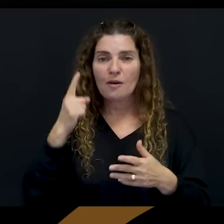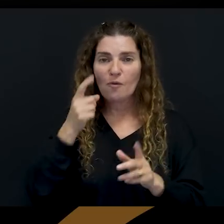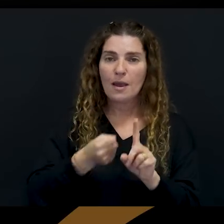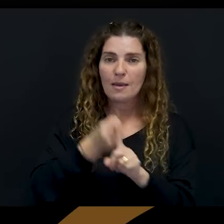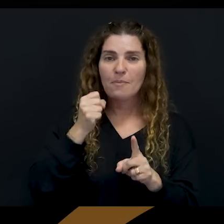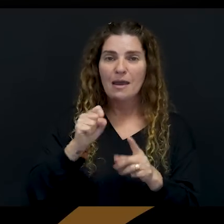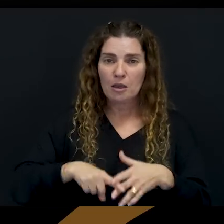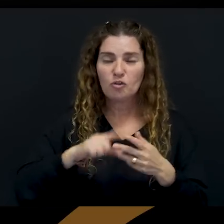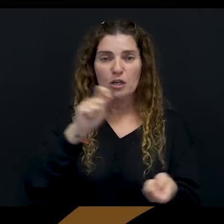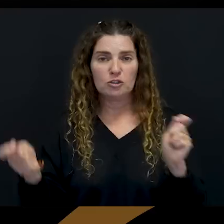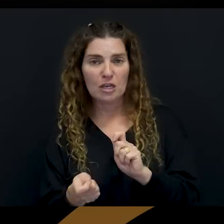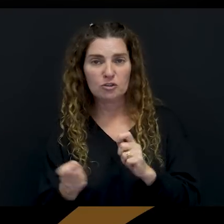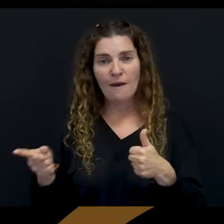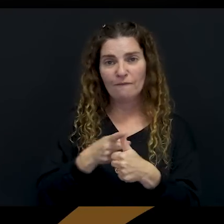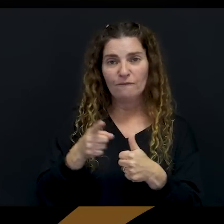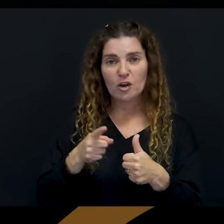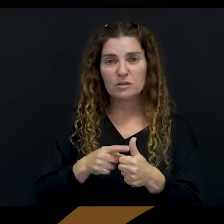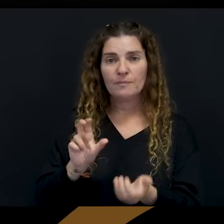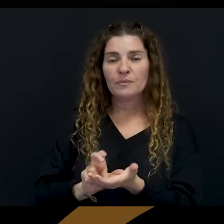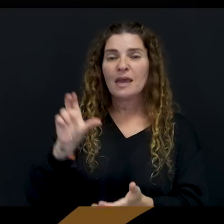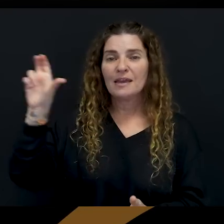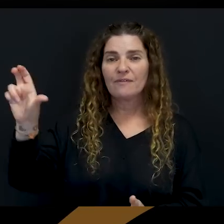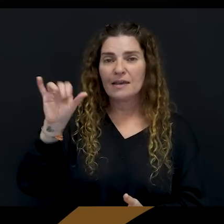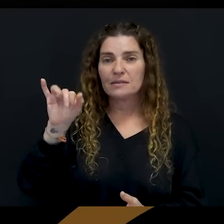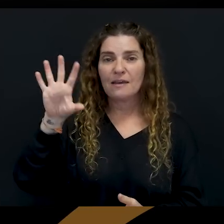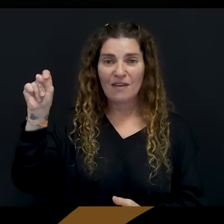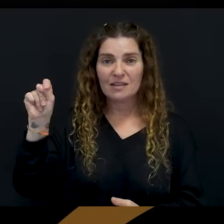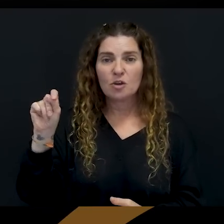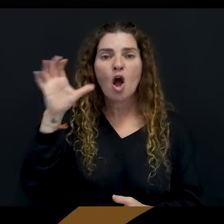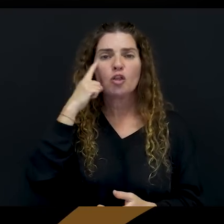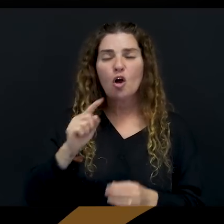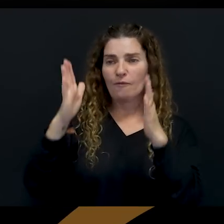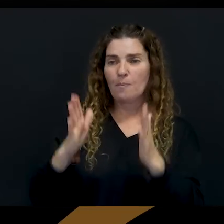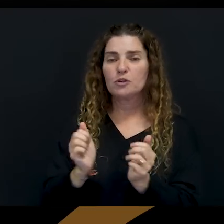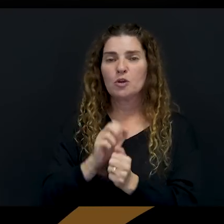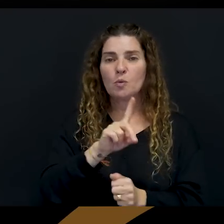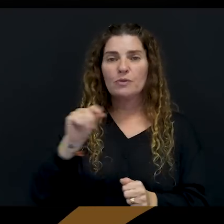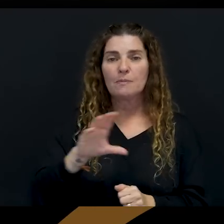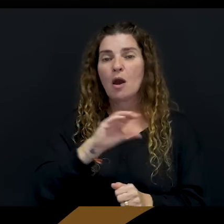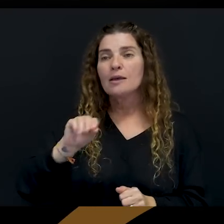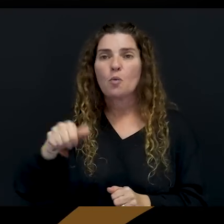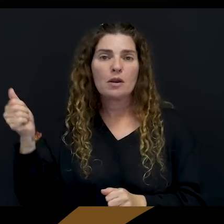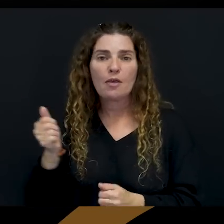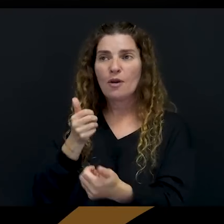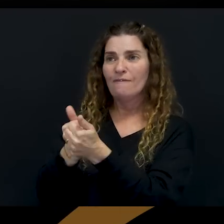Find someone with a disability or another challenge that you can invest in. That you can mentor, that you can cheer them on to do things